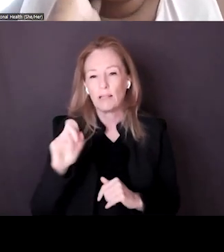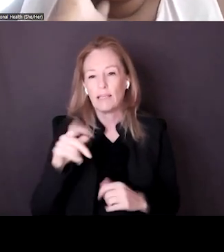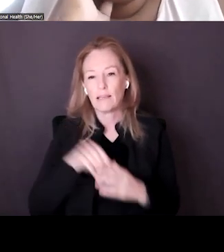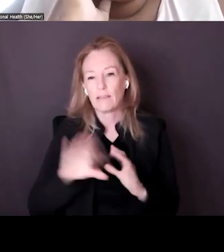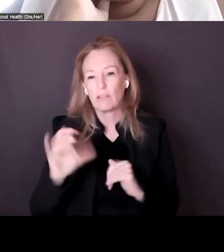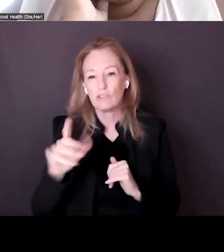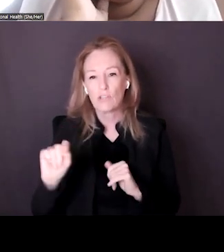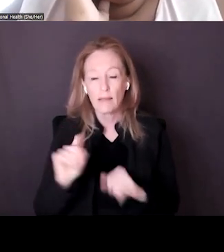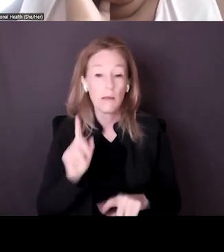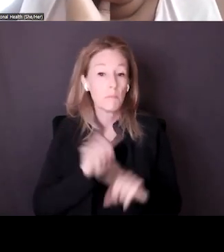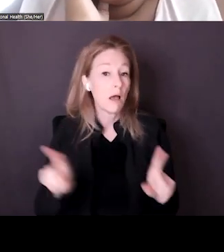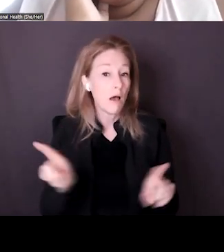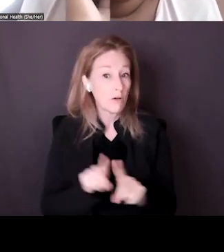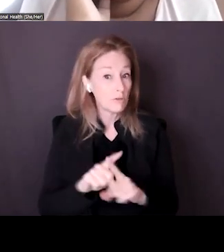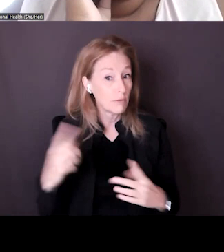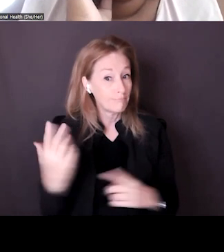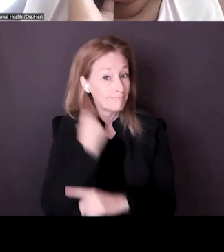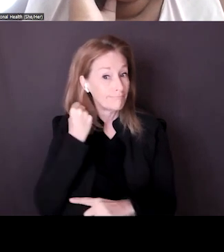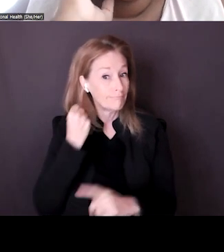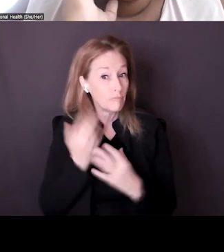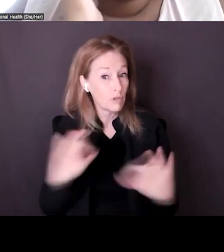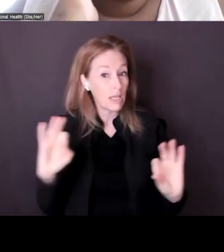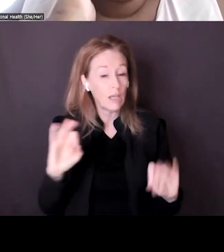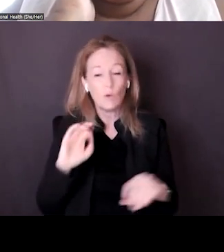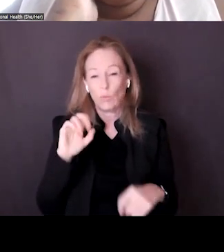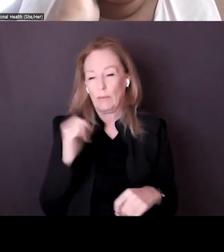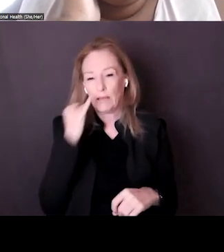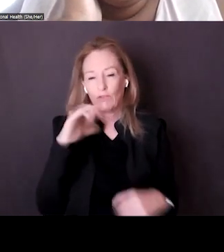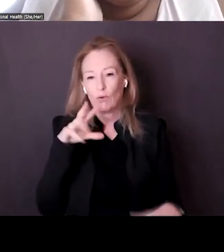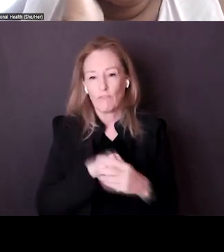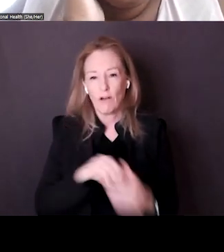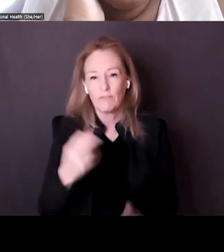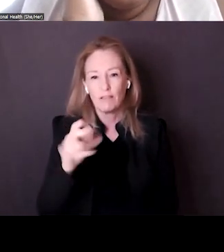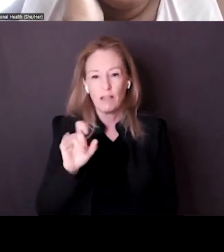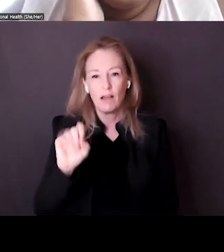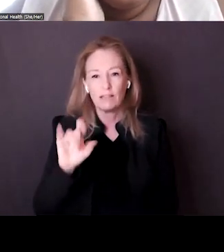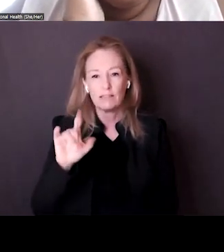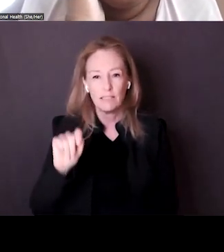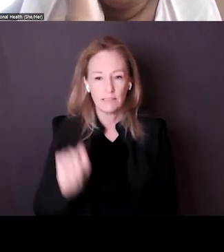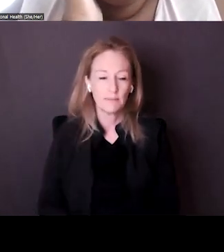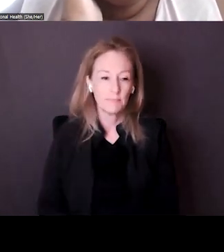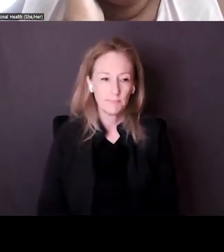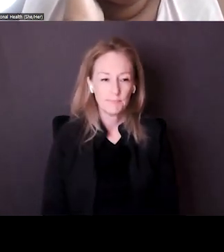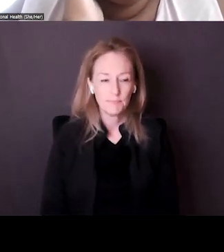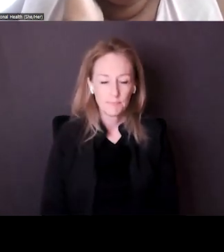PARTICIPATING IN THE HOT SEAT. IF WE GO TO THE NEXT SLIDE, OUR CRISIS TRIVIA